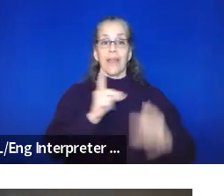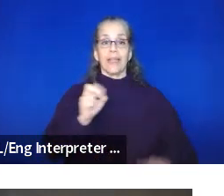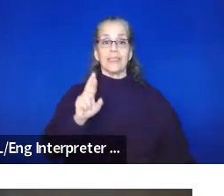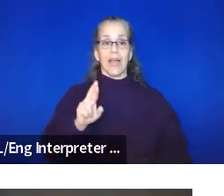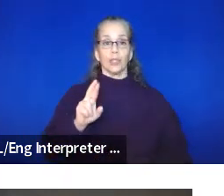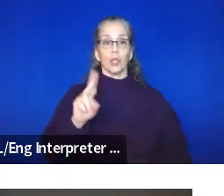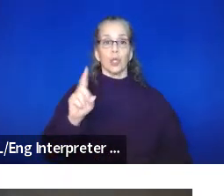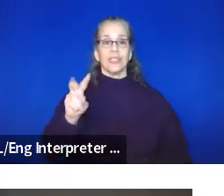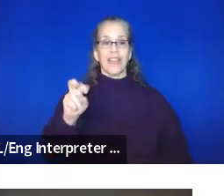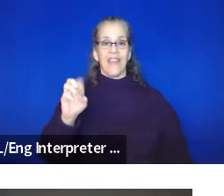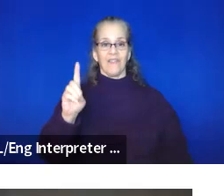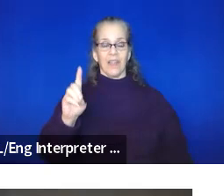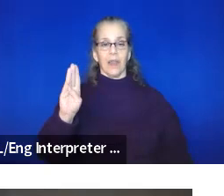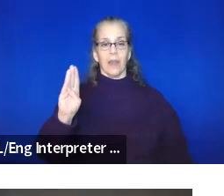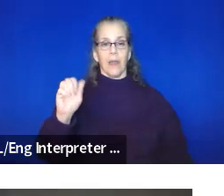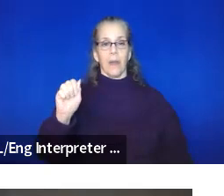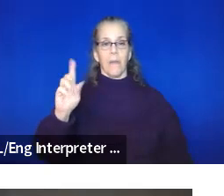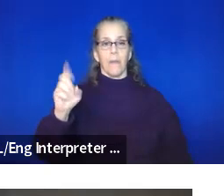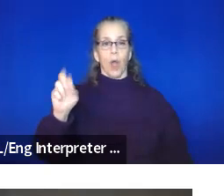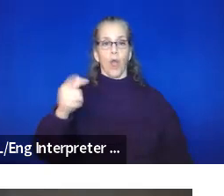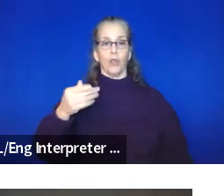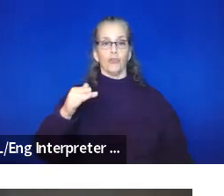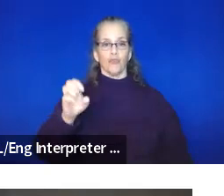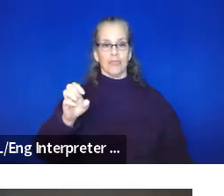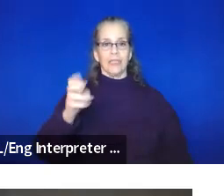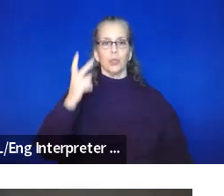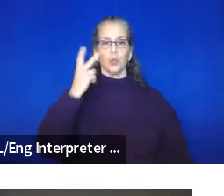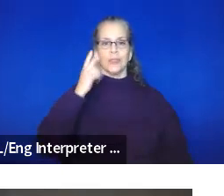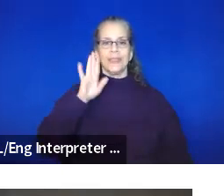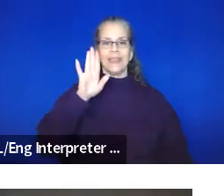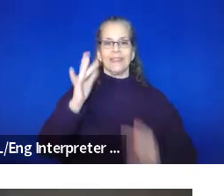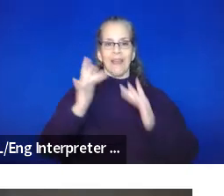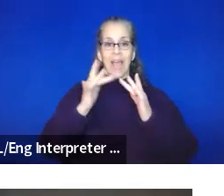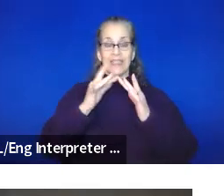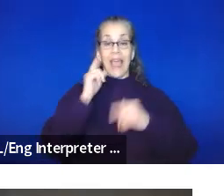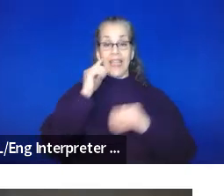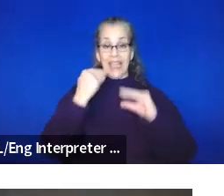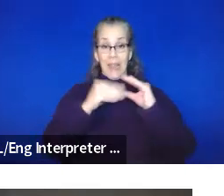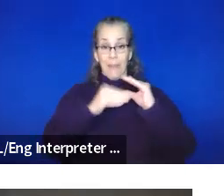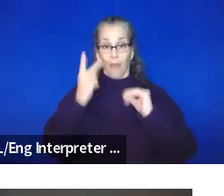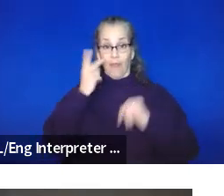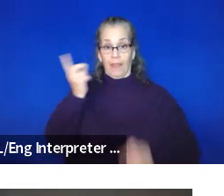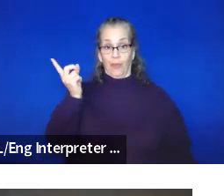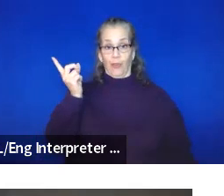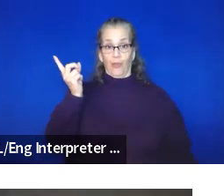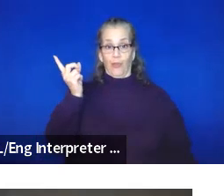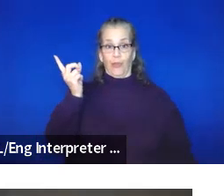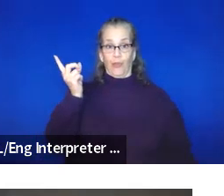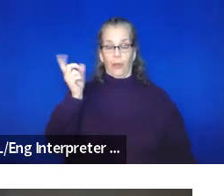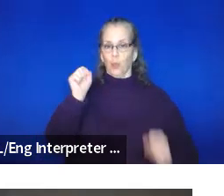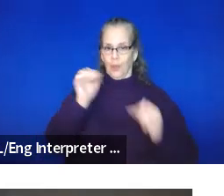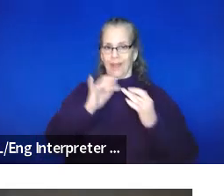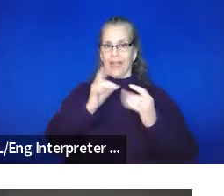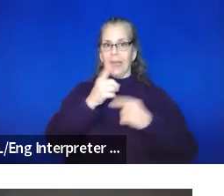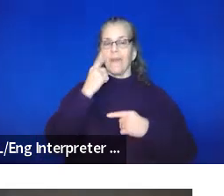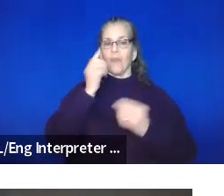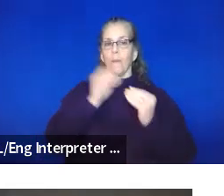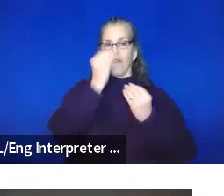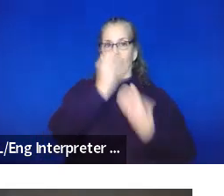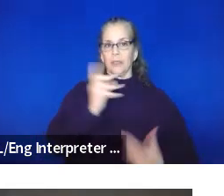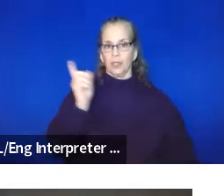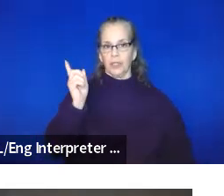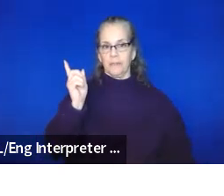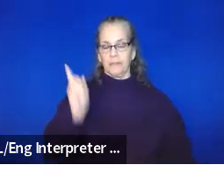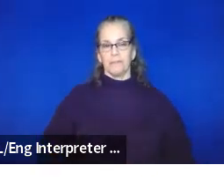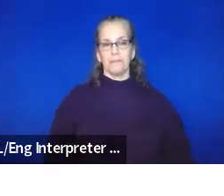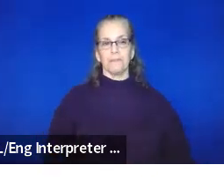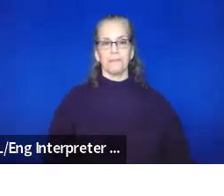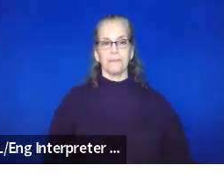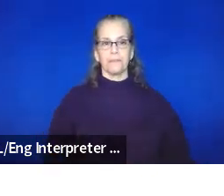I believe later in the program, we will also be reposting that e mail.